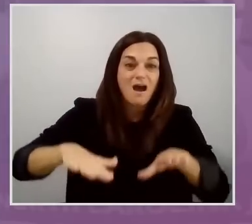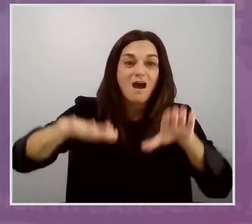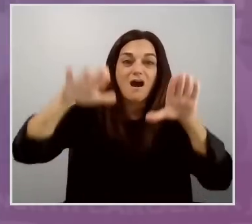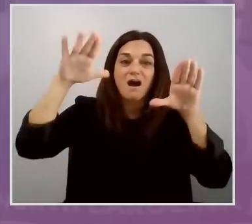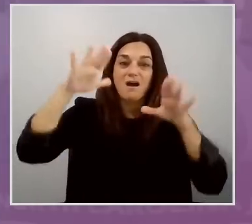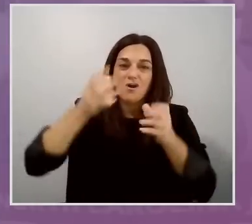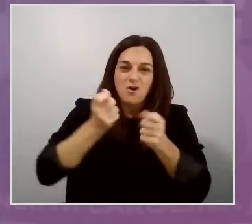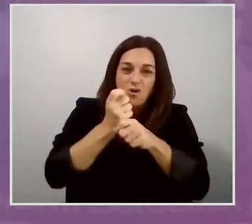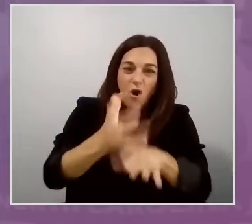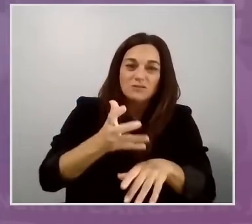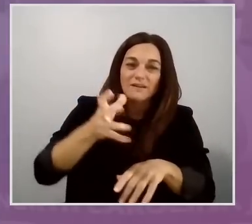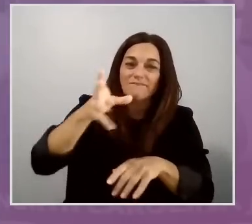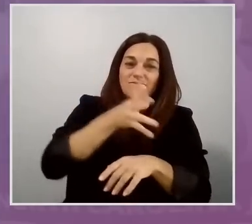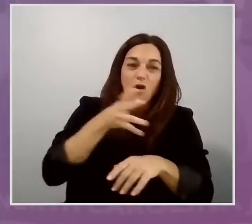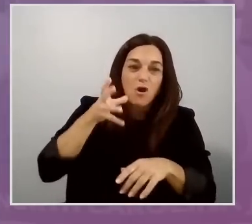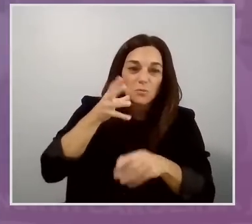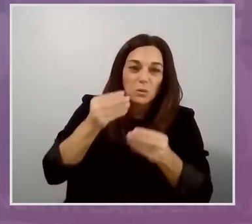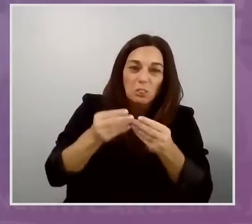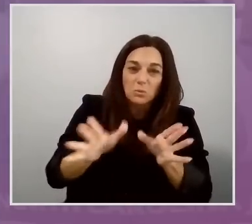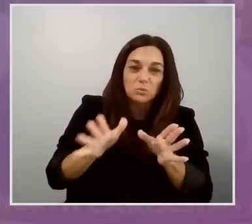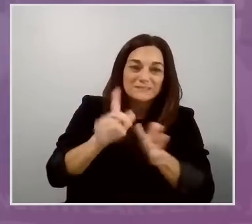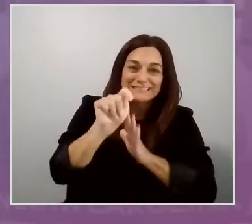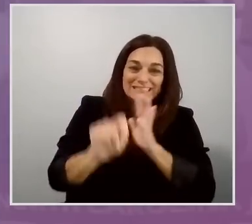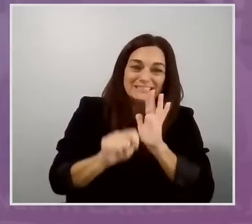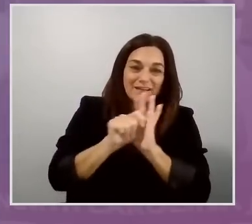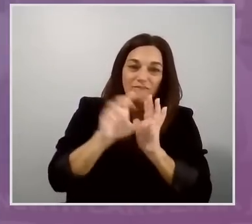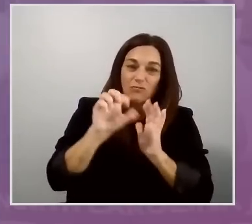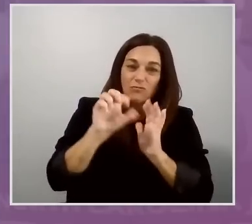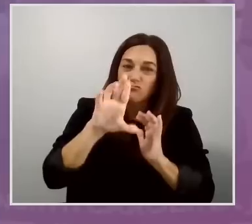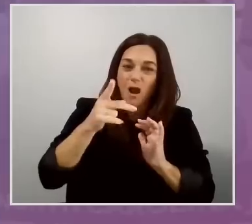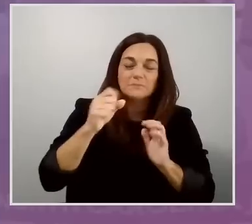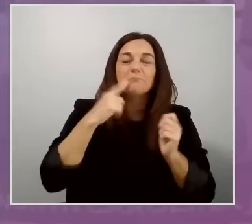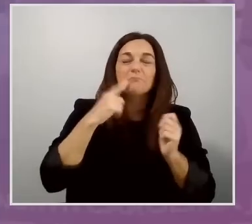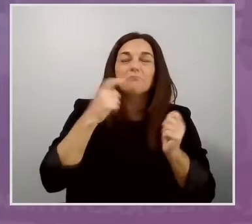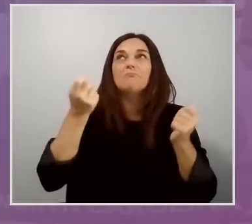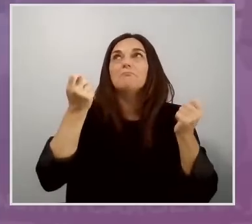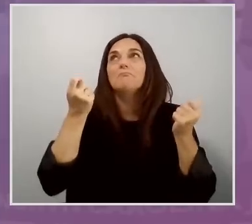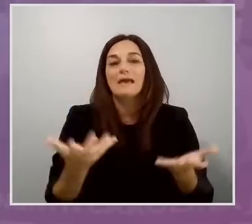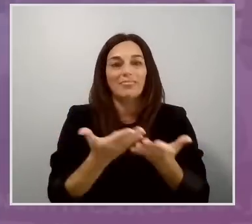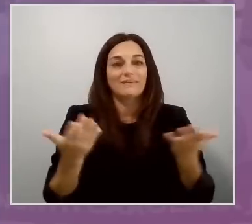COMMUNITIES. IN PLACES LIKE IOWA, THE FLOODING THAT HAS CAUSED